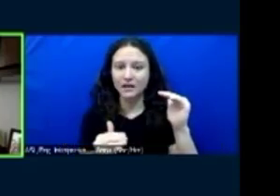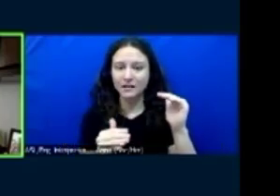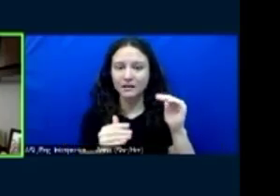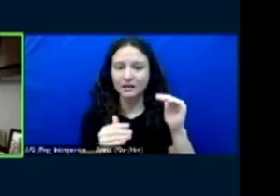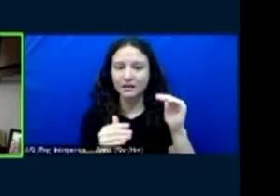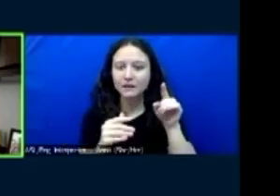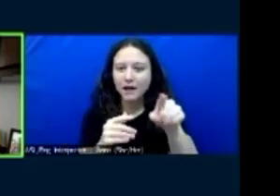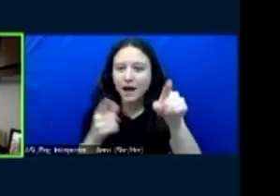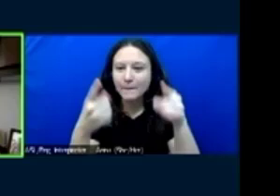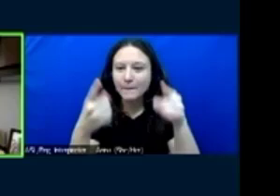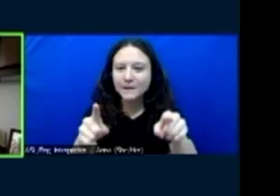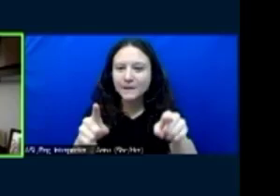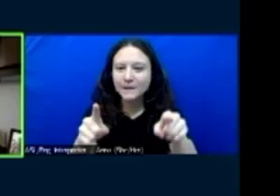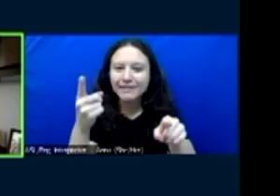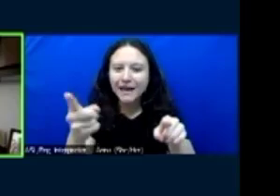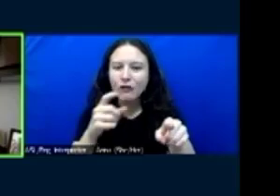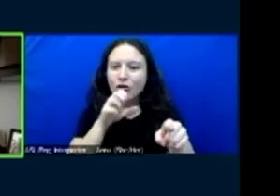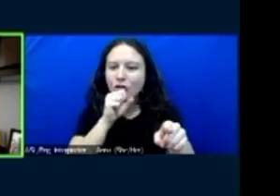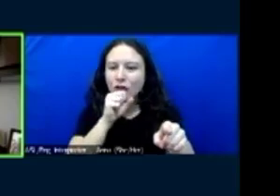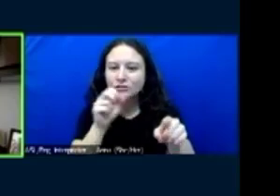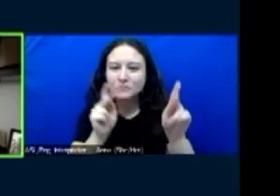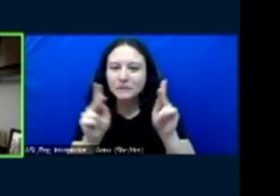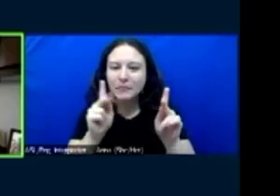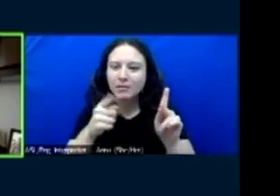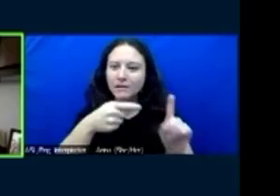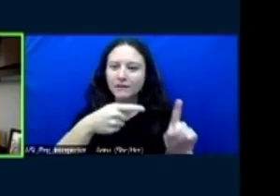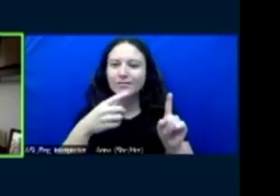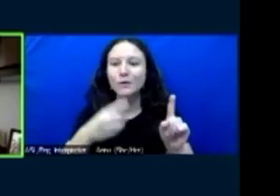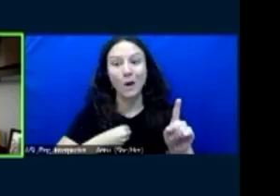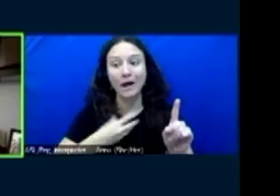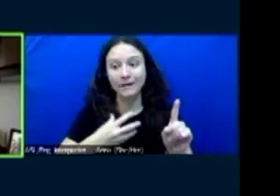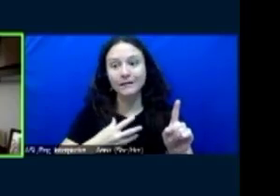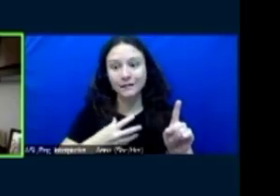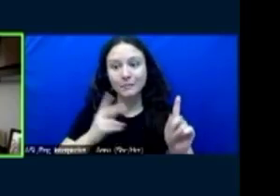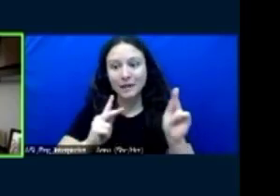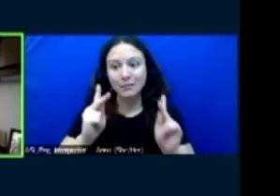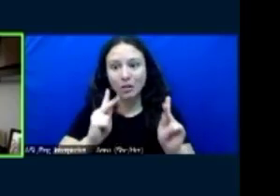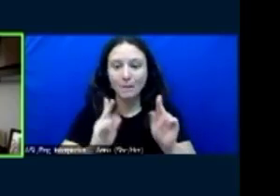pushing their African American colleagues off the cliffs of academia.